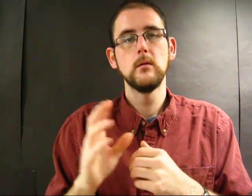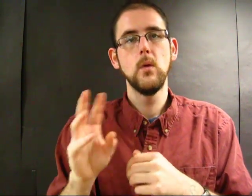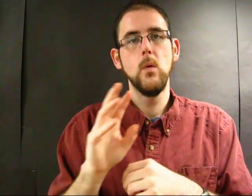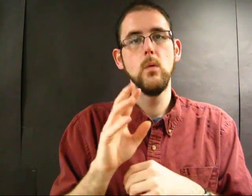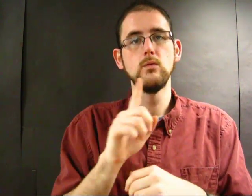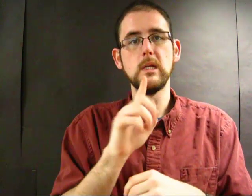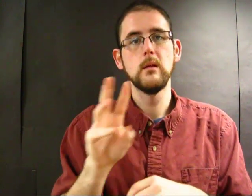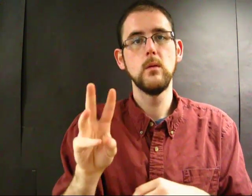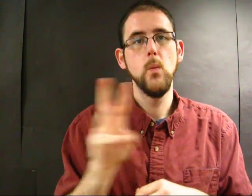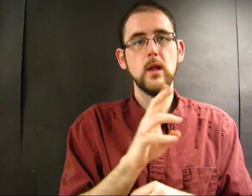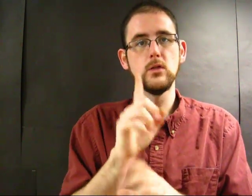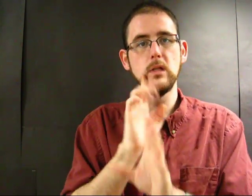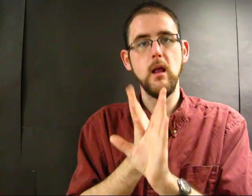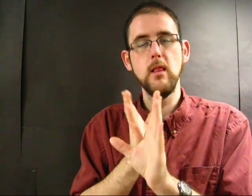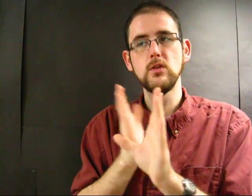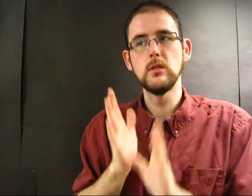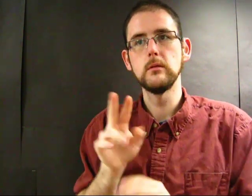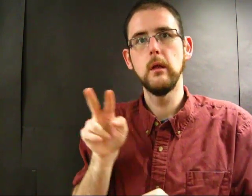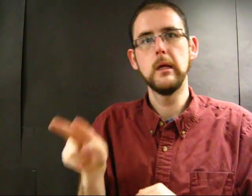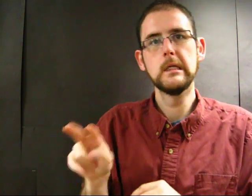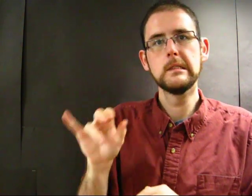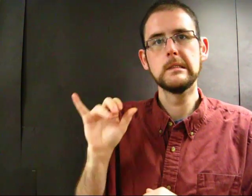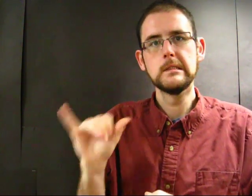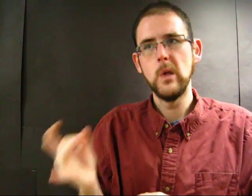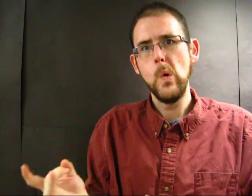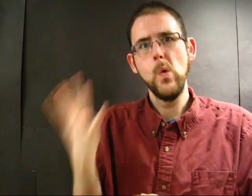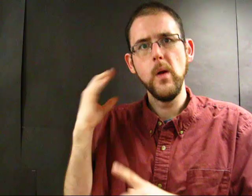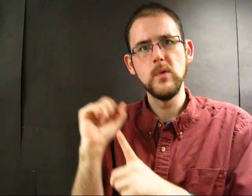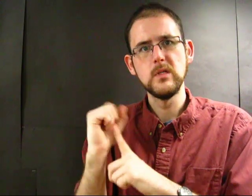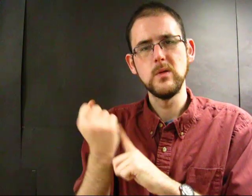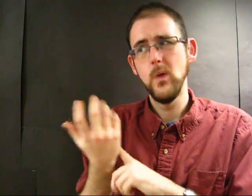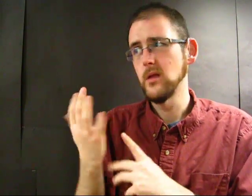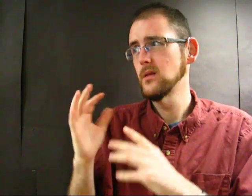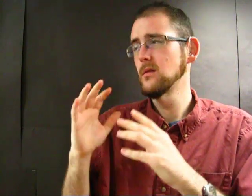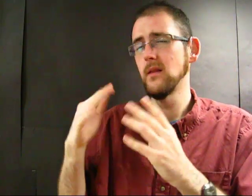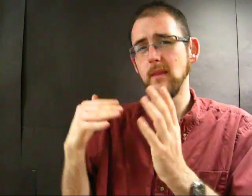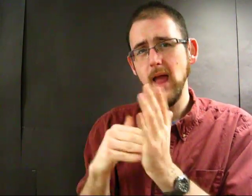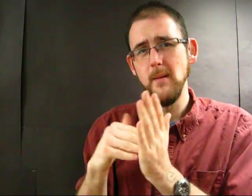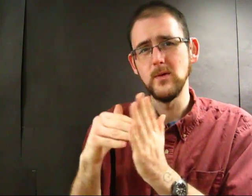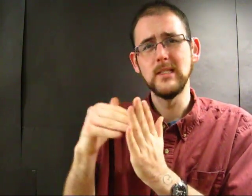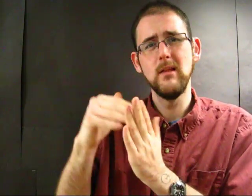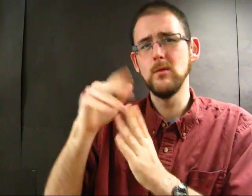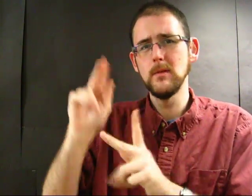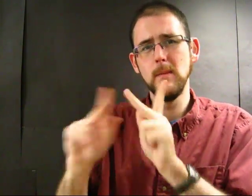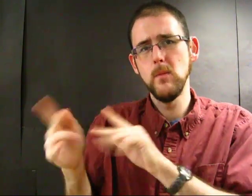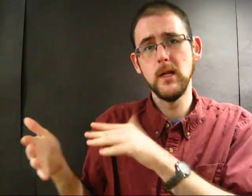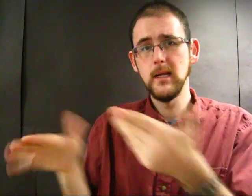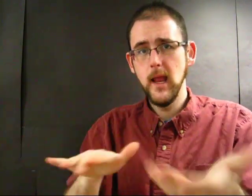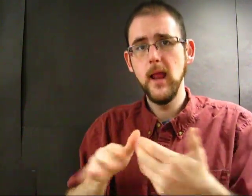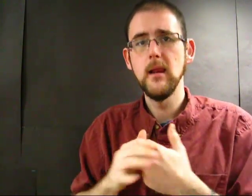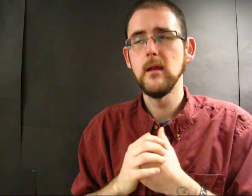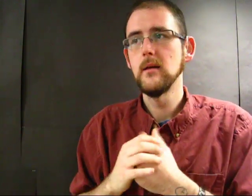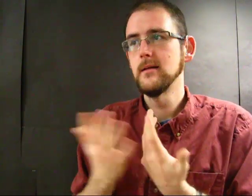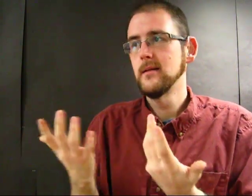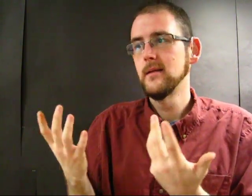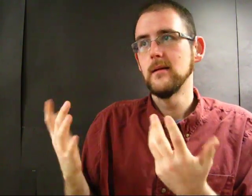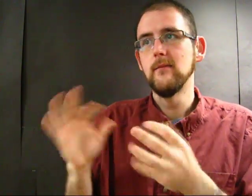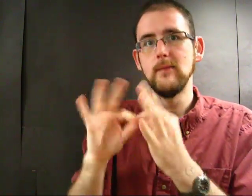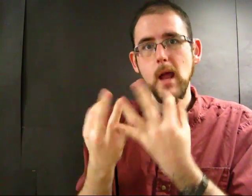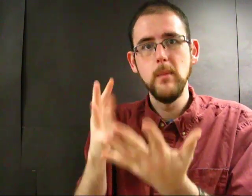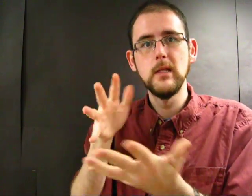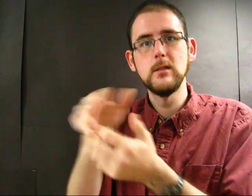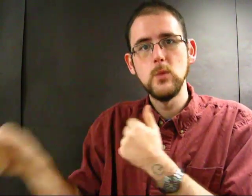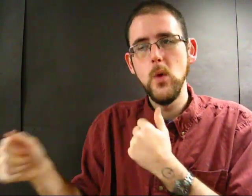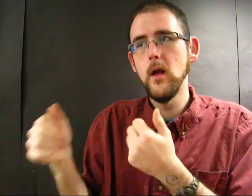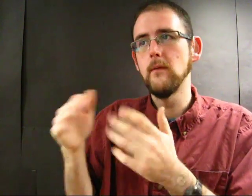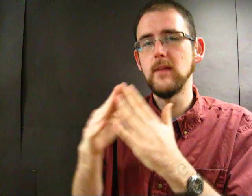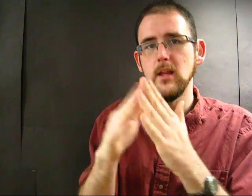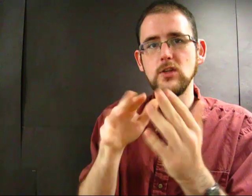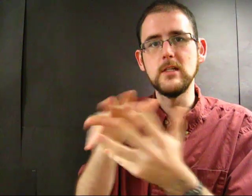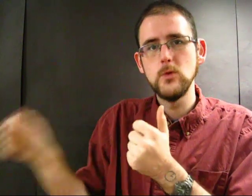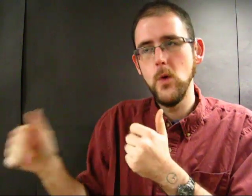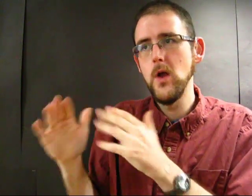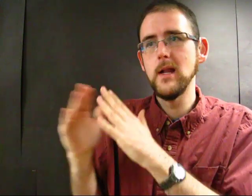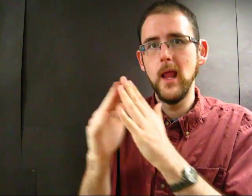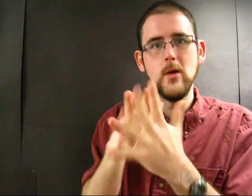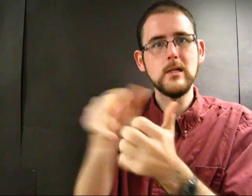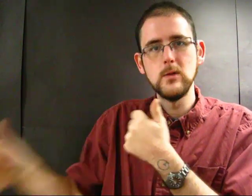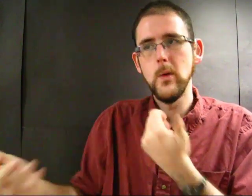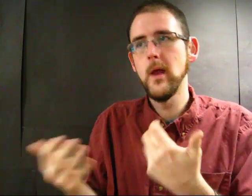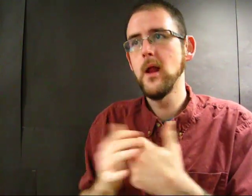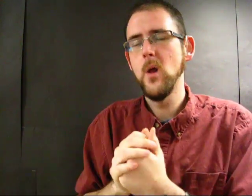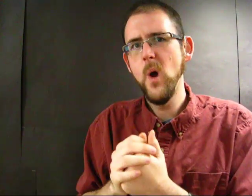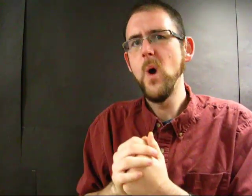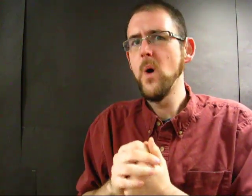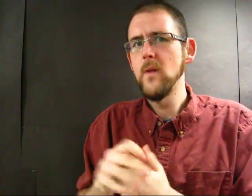Western psychologists saw the situation, how many people died and how much destruction was wrought.